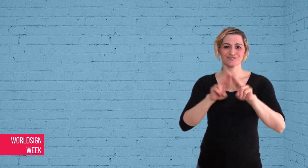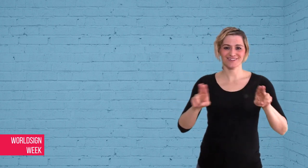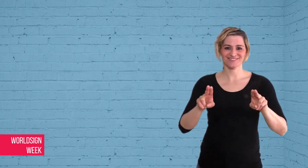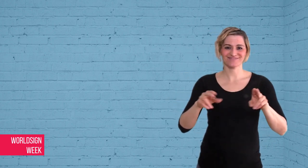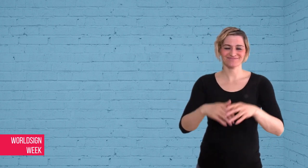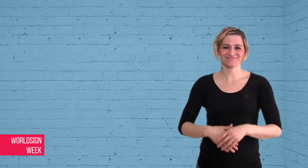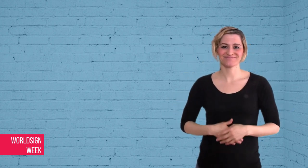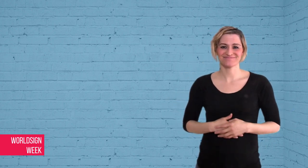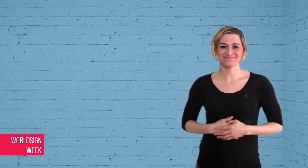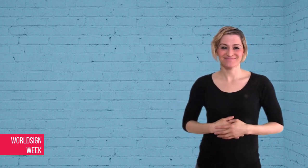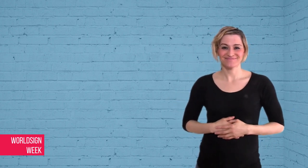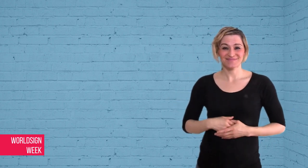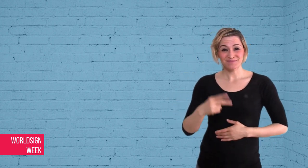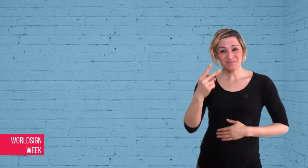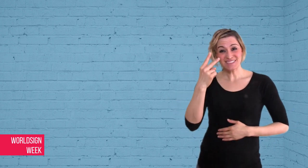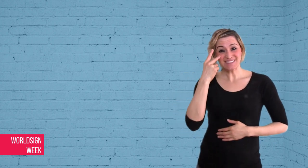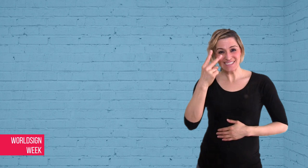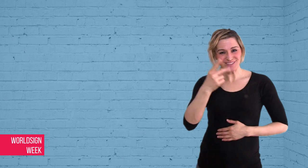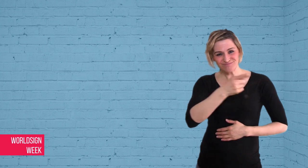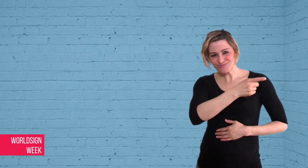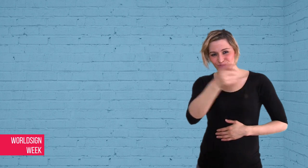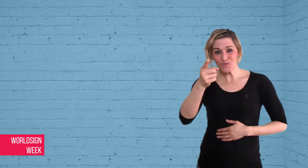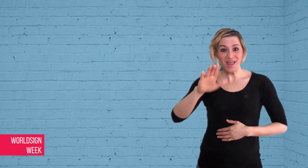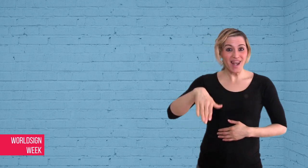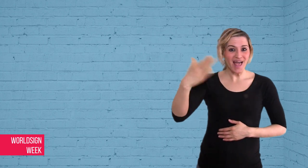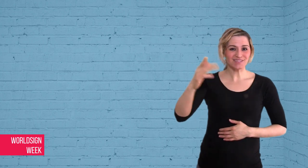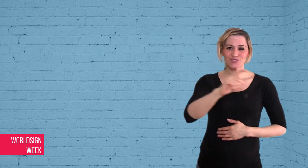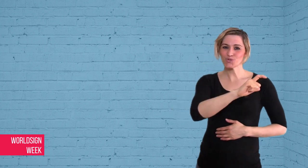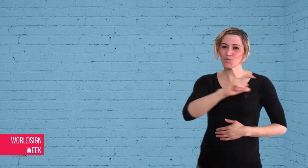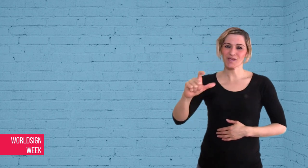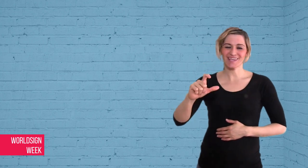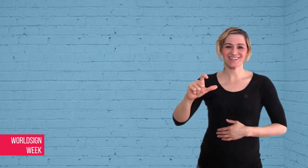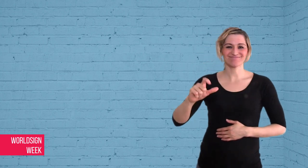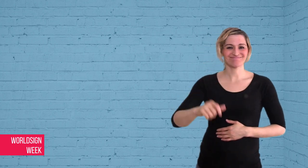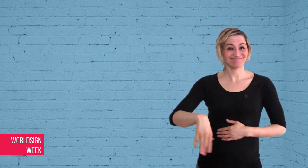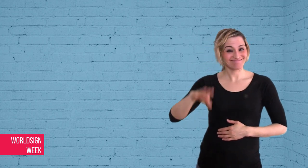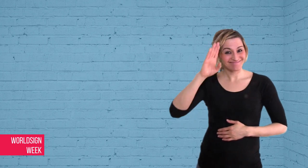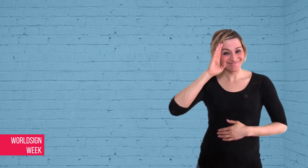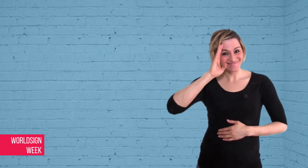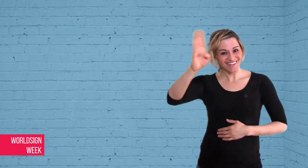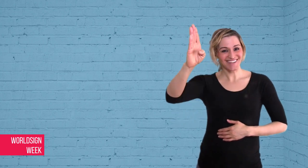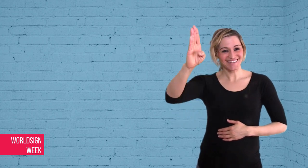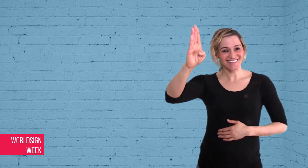all in International Sign. See you next week.